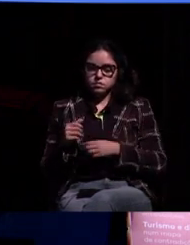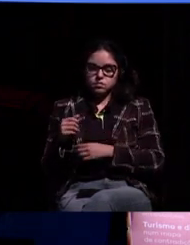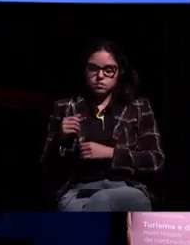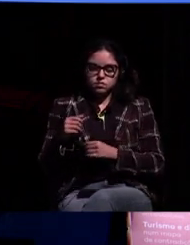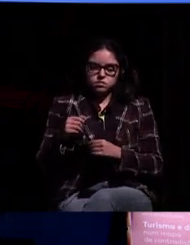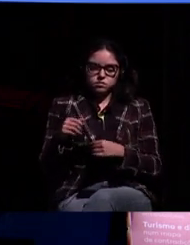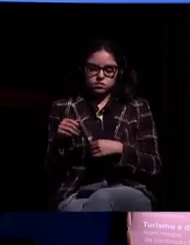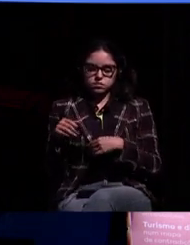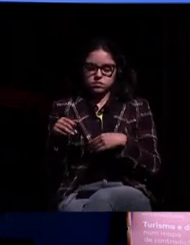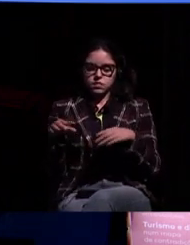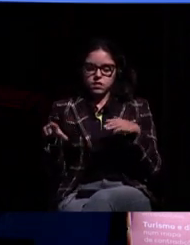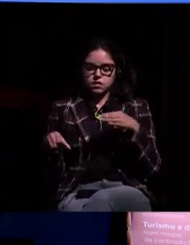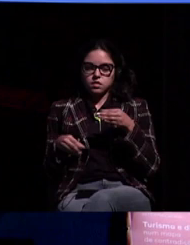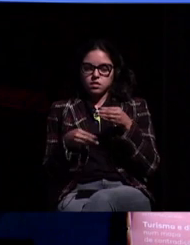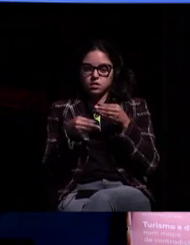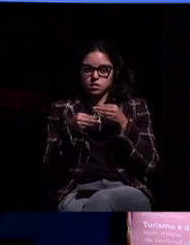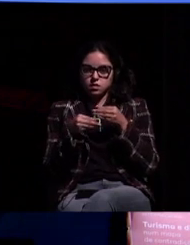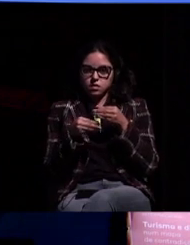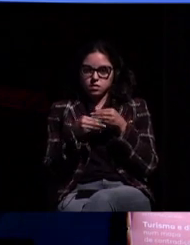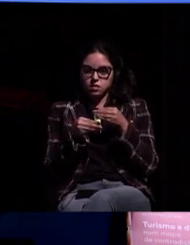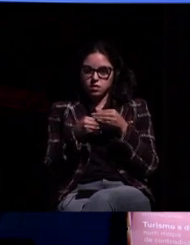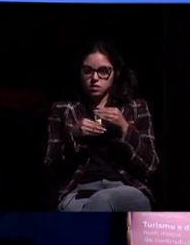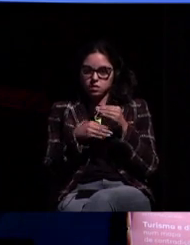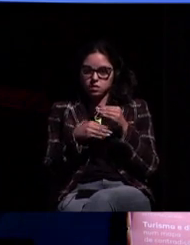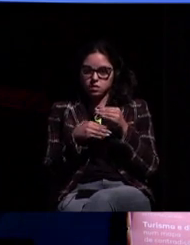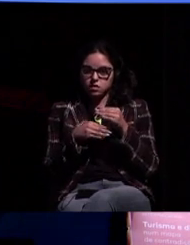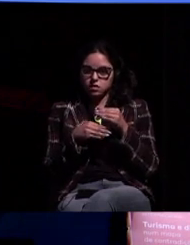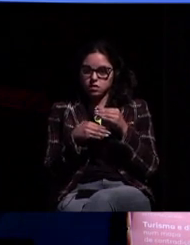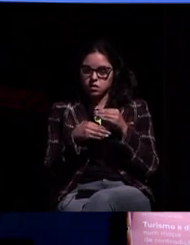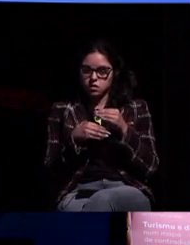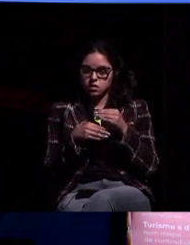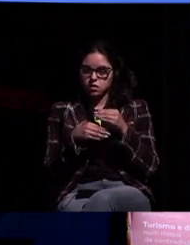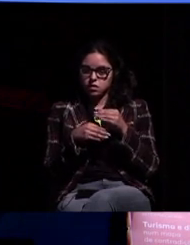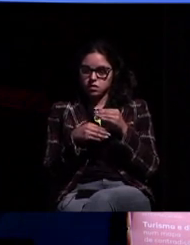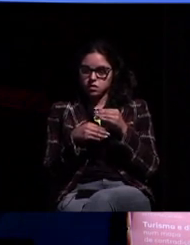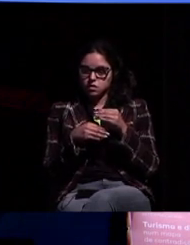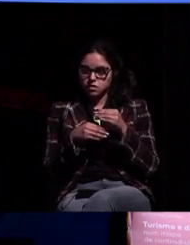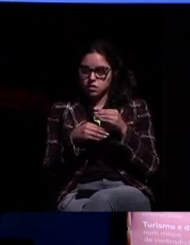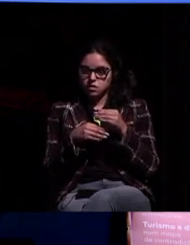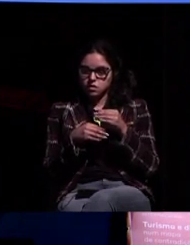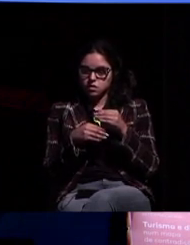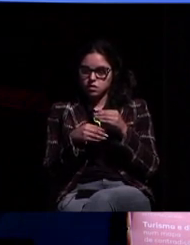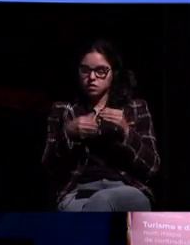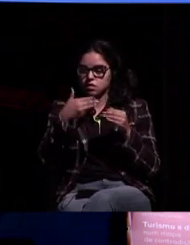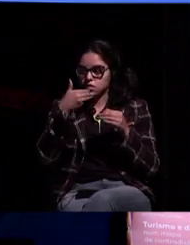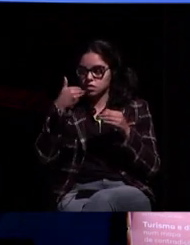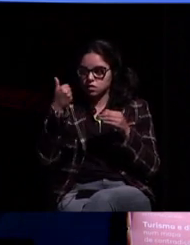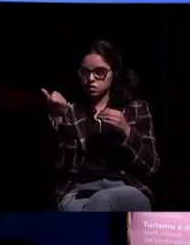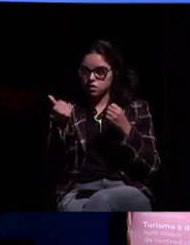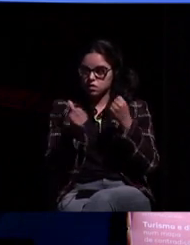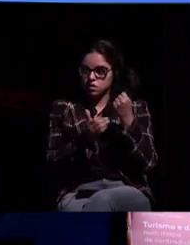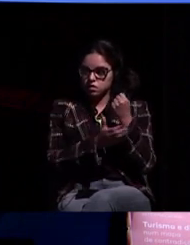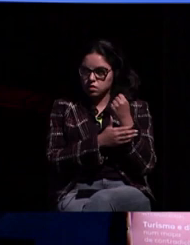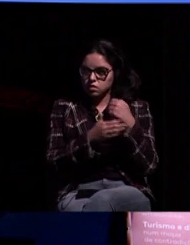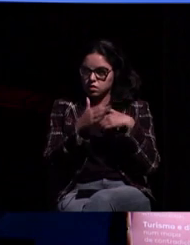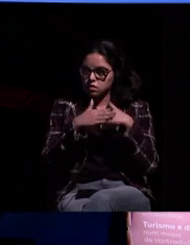by making labor more flexible, and at the same time, making work more intense meaning that